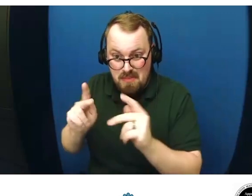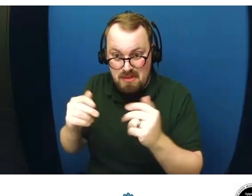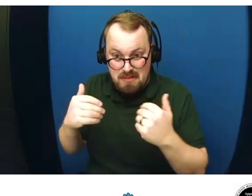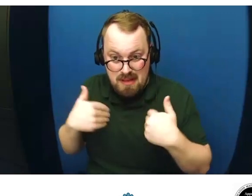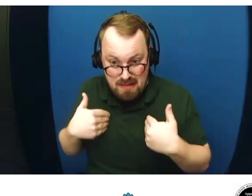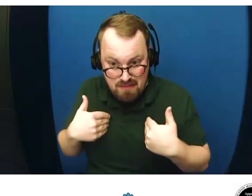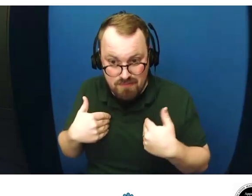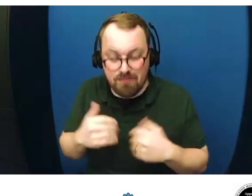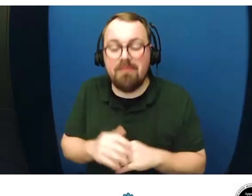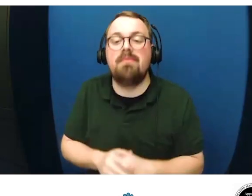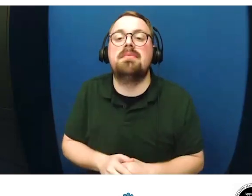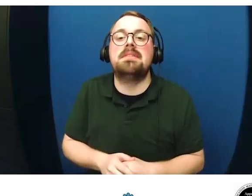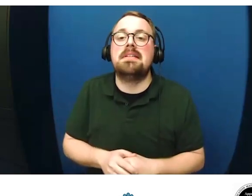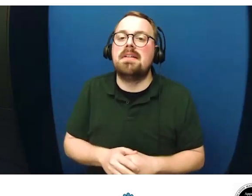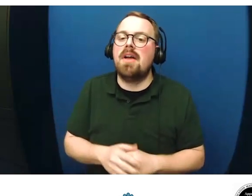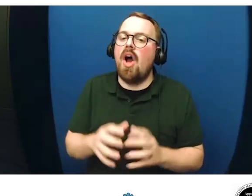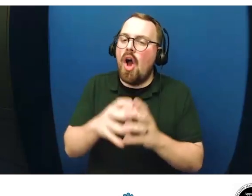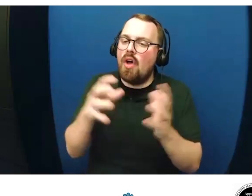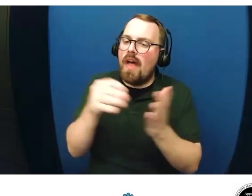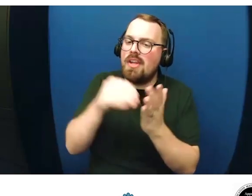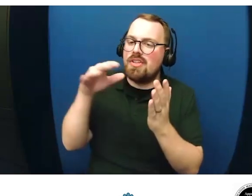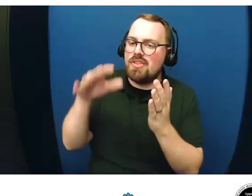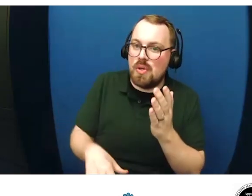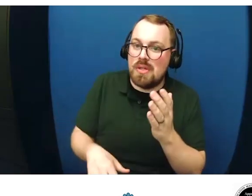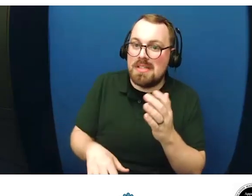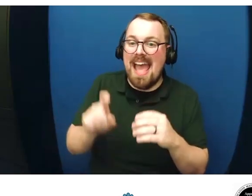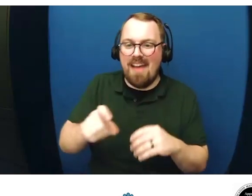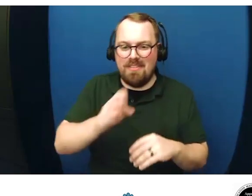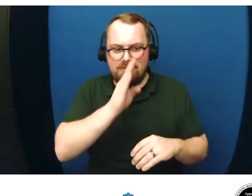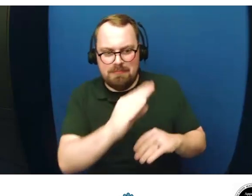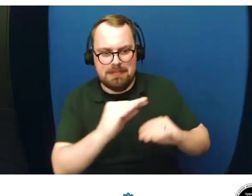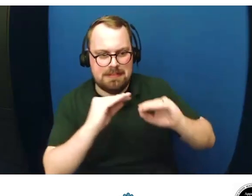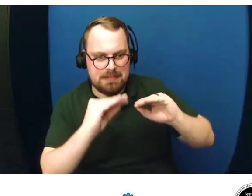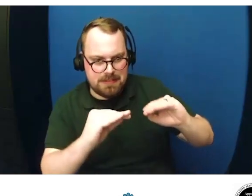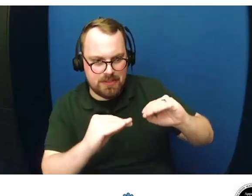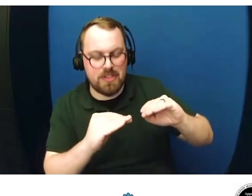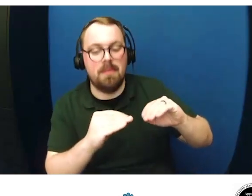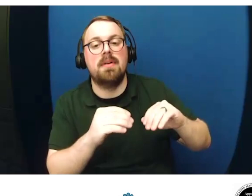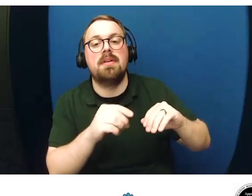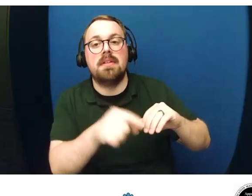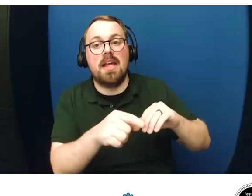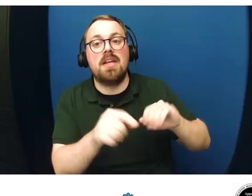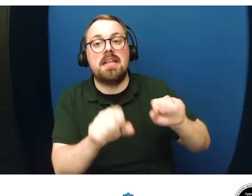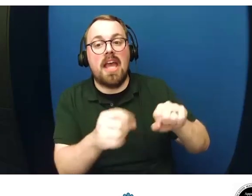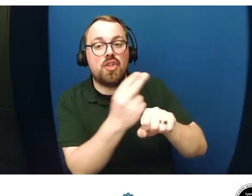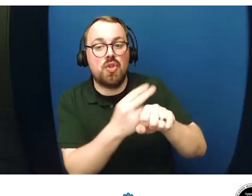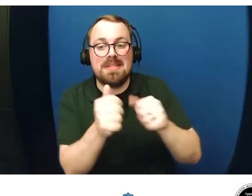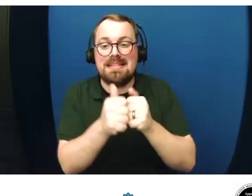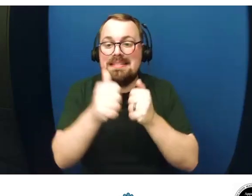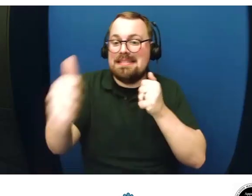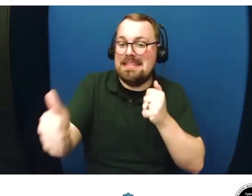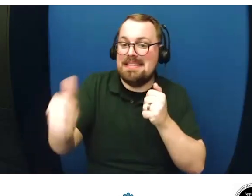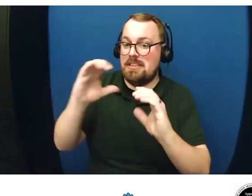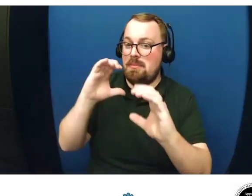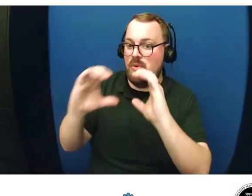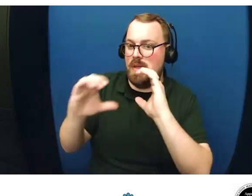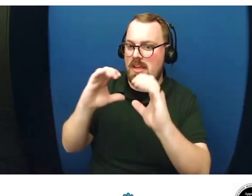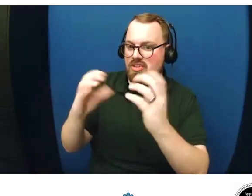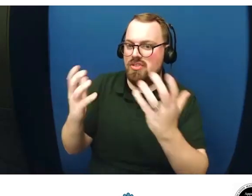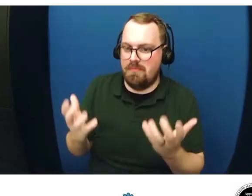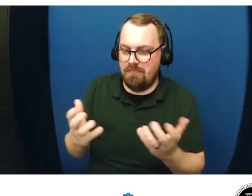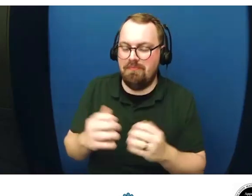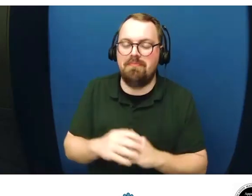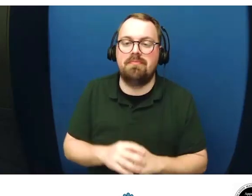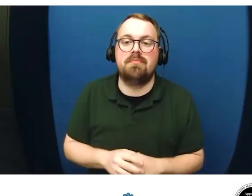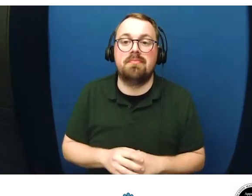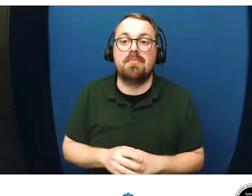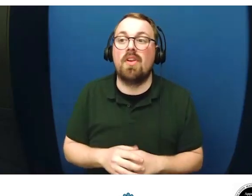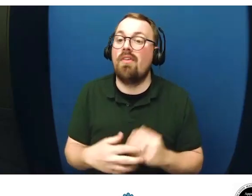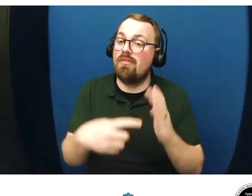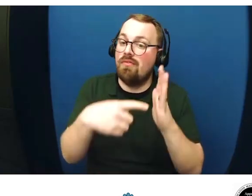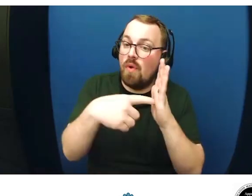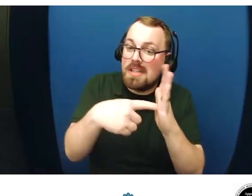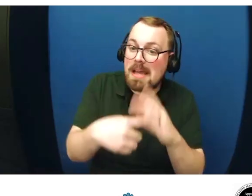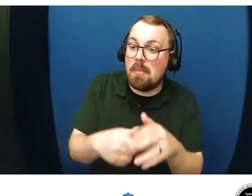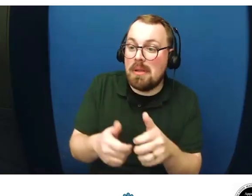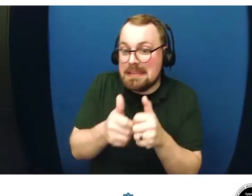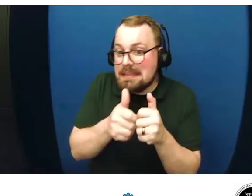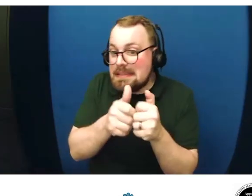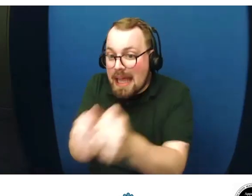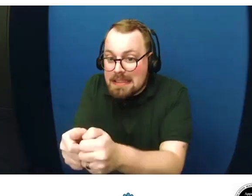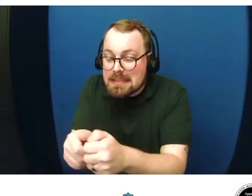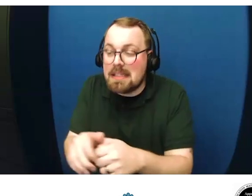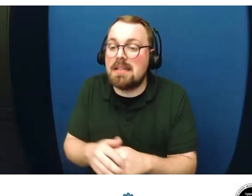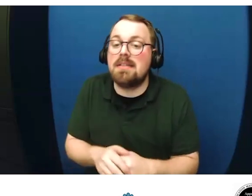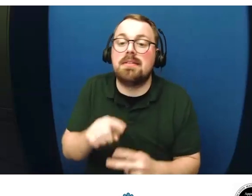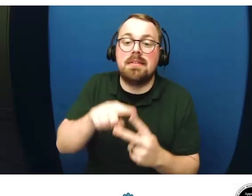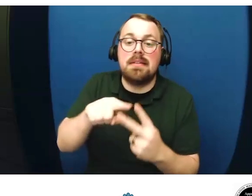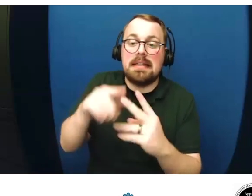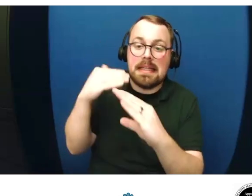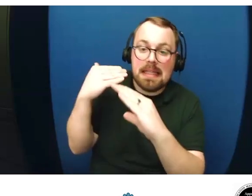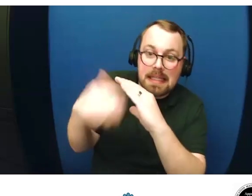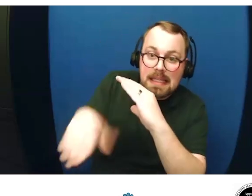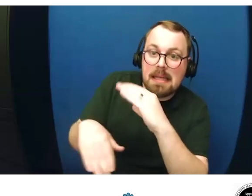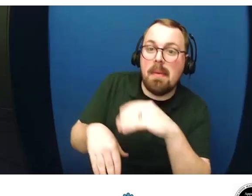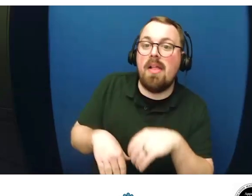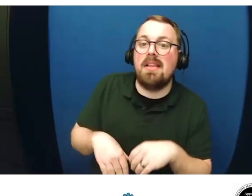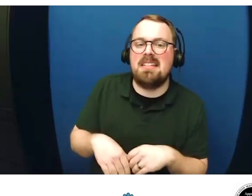Many of our students need to be directly taught to use distance communication like, texting or emailing,